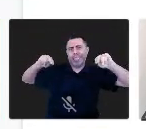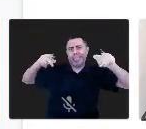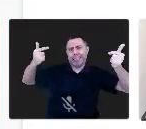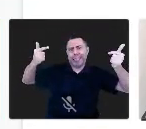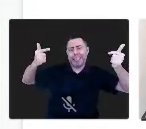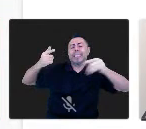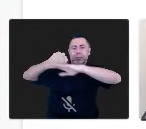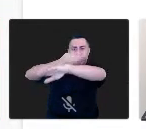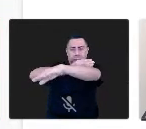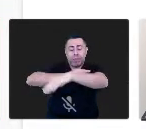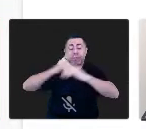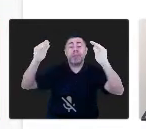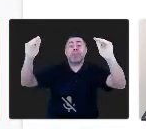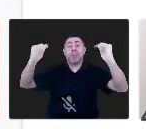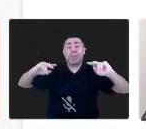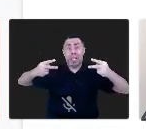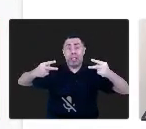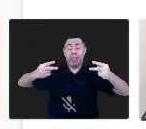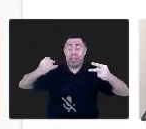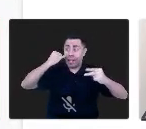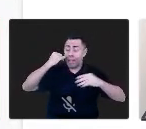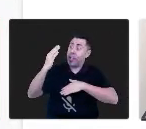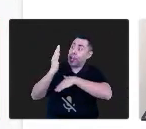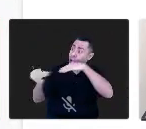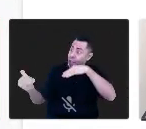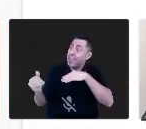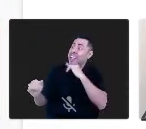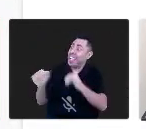right if you're not getting offers you like um it's your interview and sorry negotiation skills